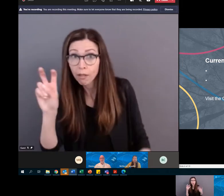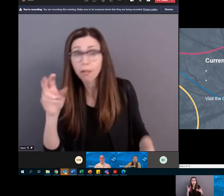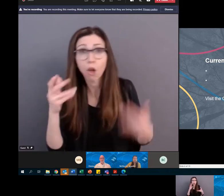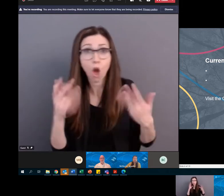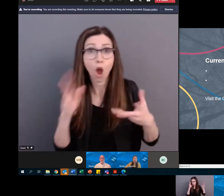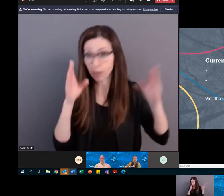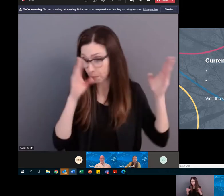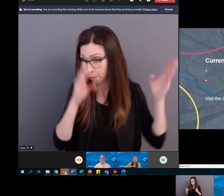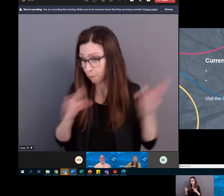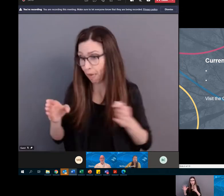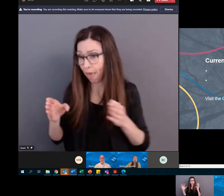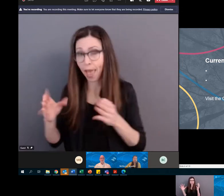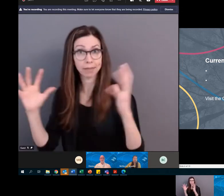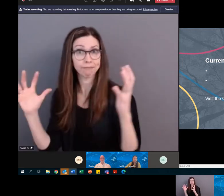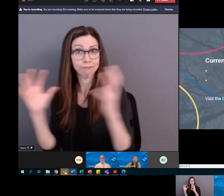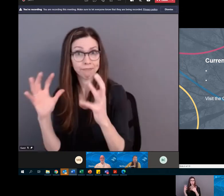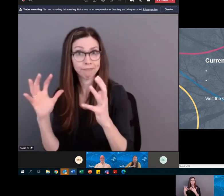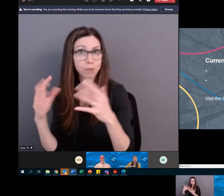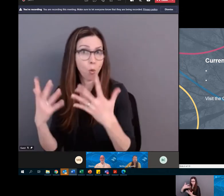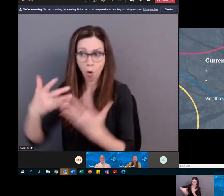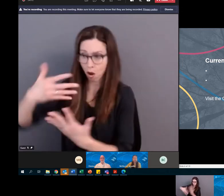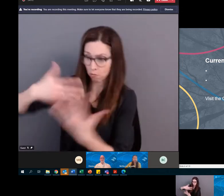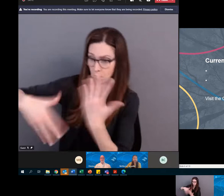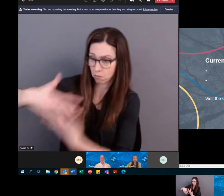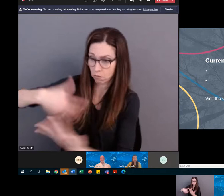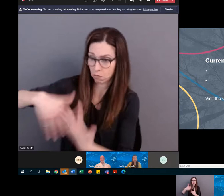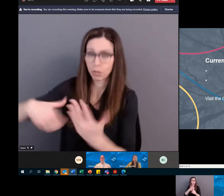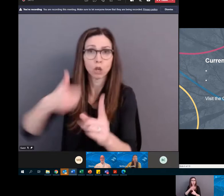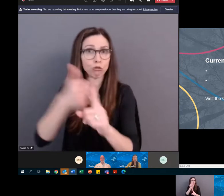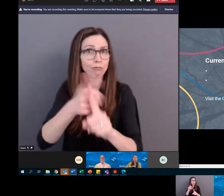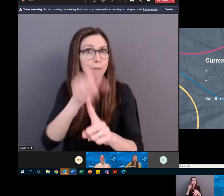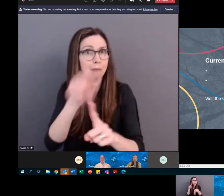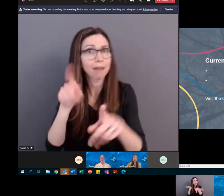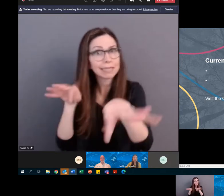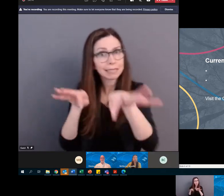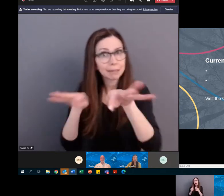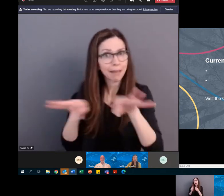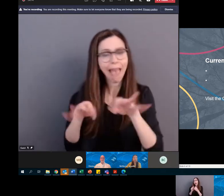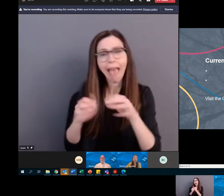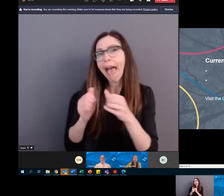Government of Canada recommendations and public health guidelines: